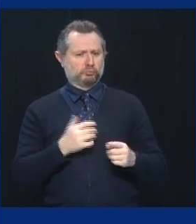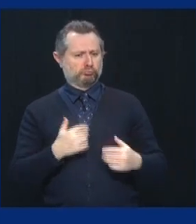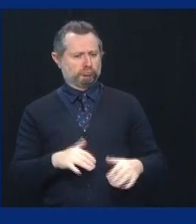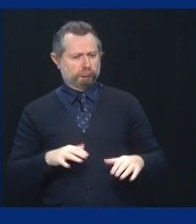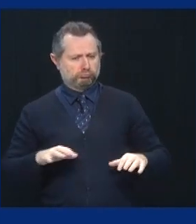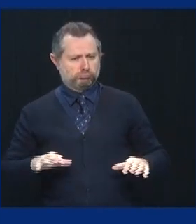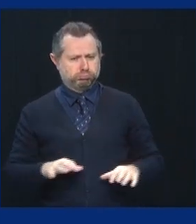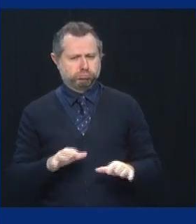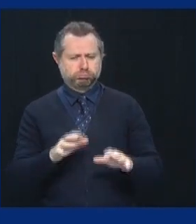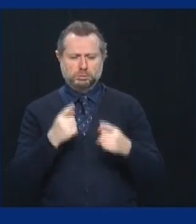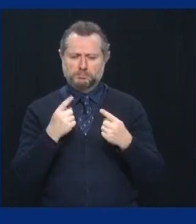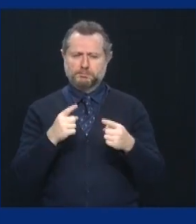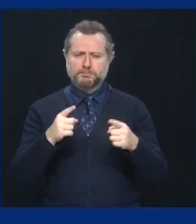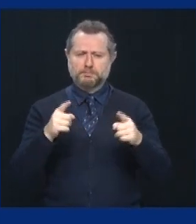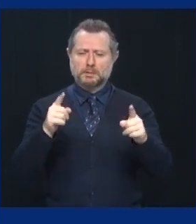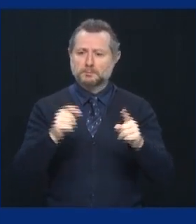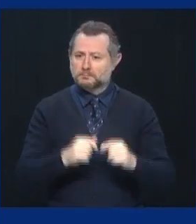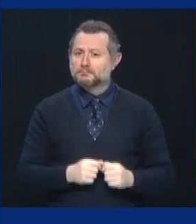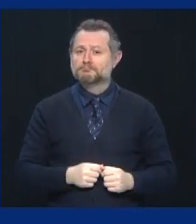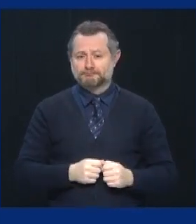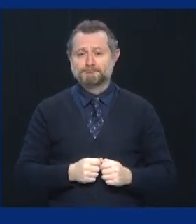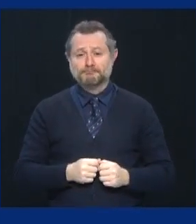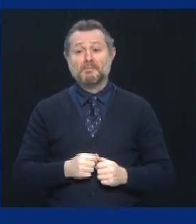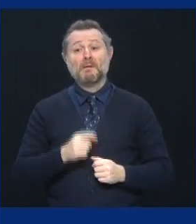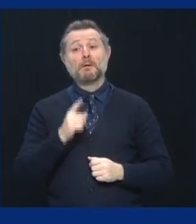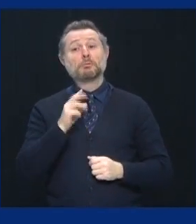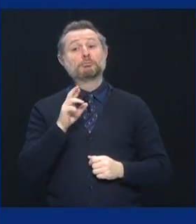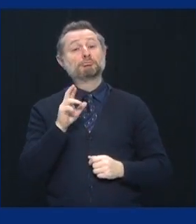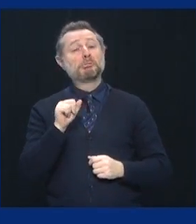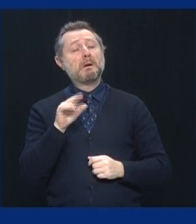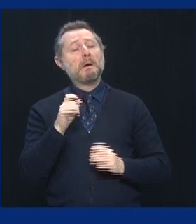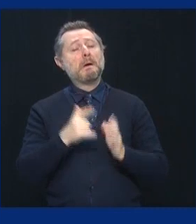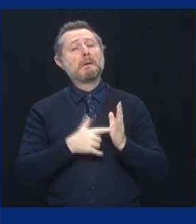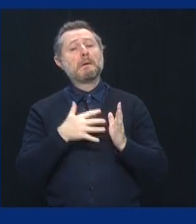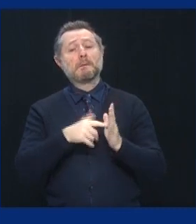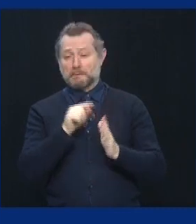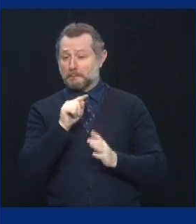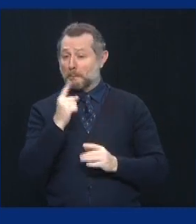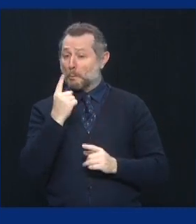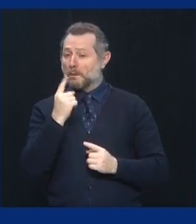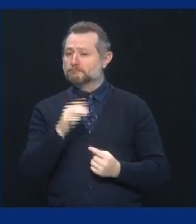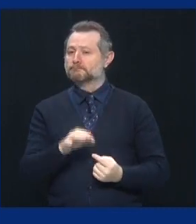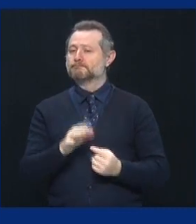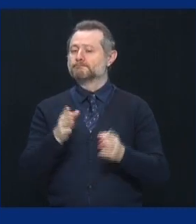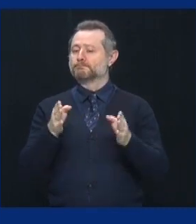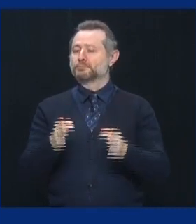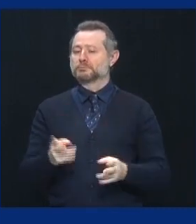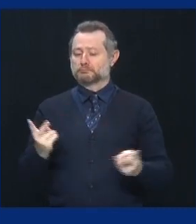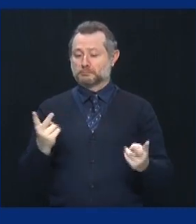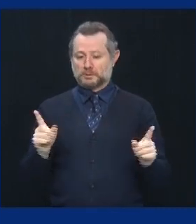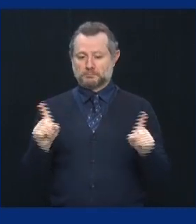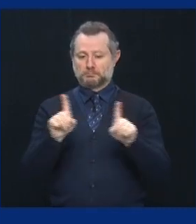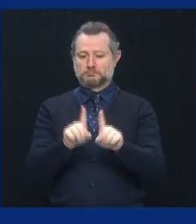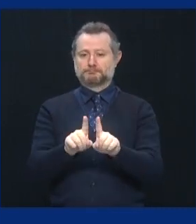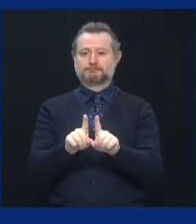NICE AND SWEET. AND YOU HAVE PEOPLE IN LIFE WHO ARE HIGHLY EFFECTIVE AT GETTING